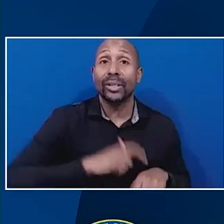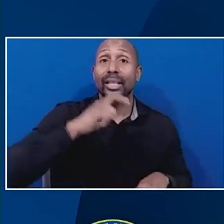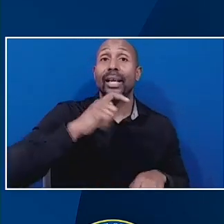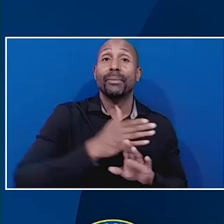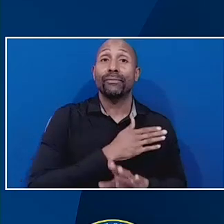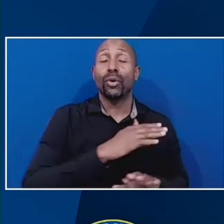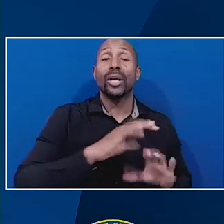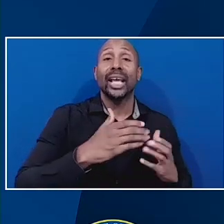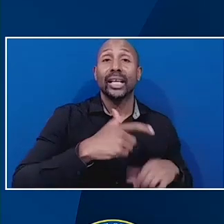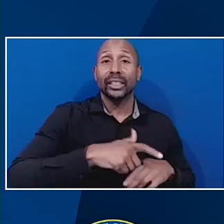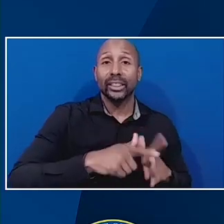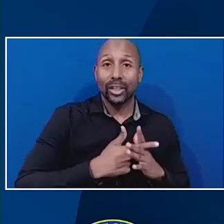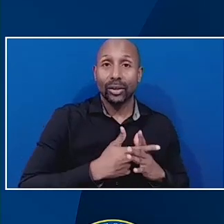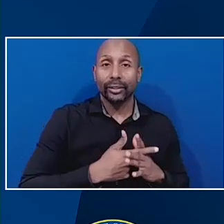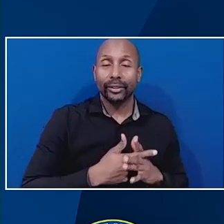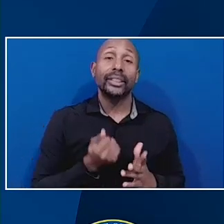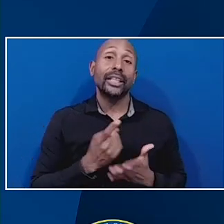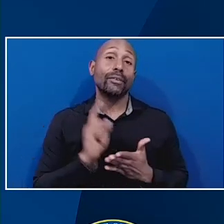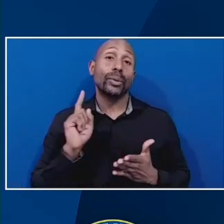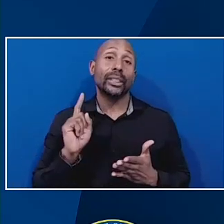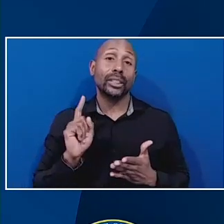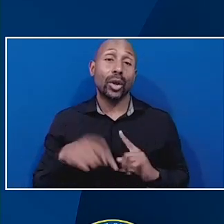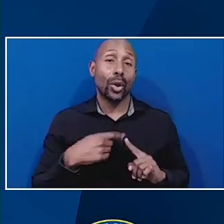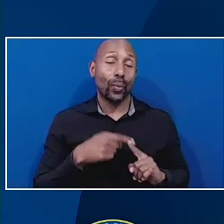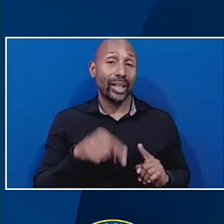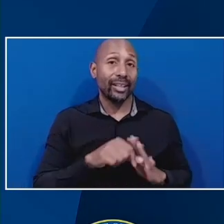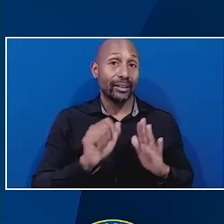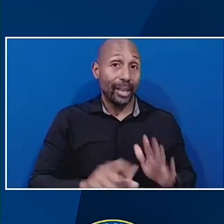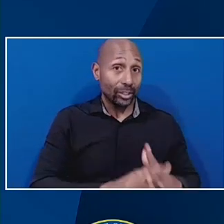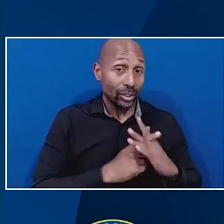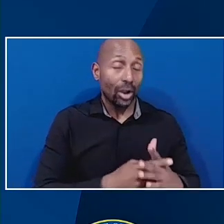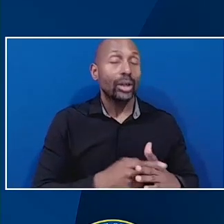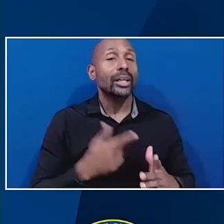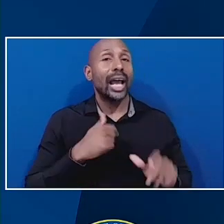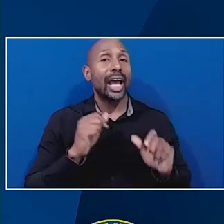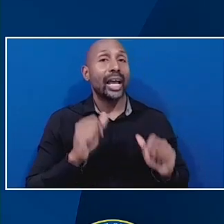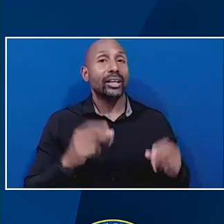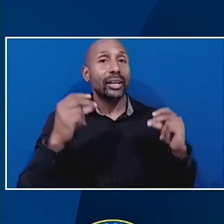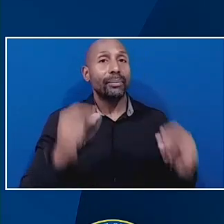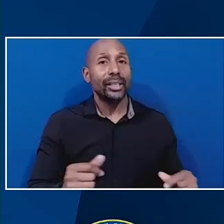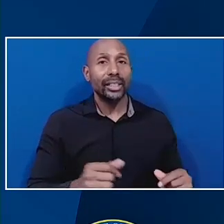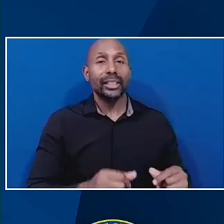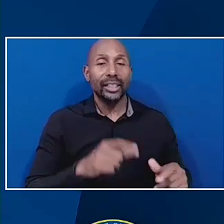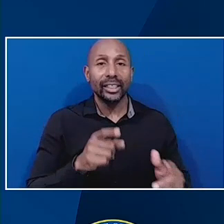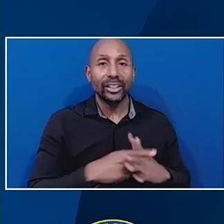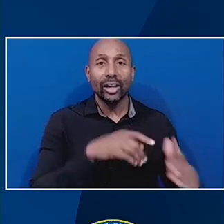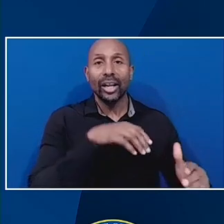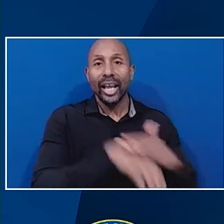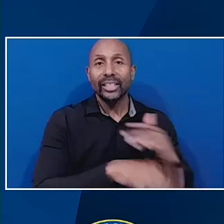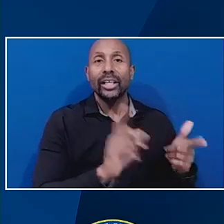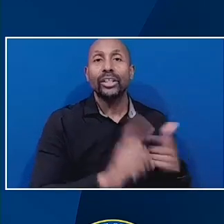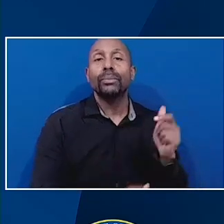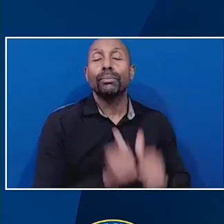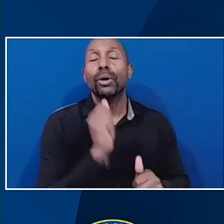A few weeks ago when the semester started, I was able to immediately get access to most of my course materials online because